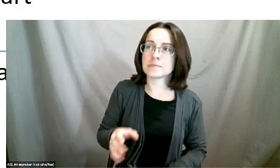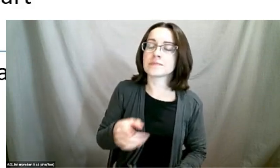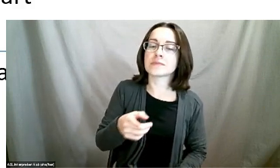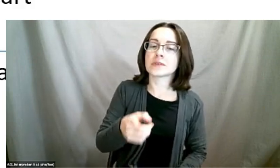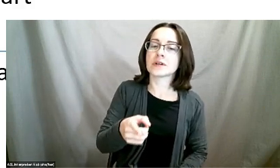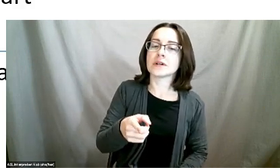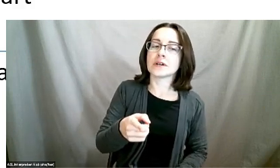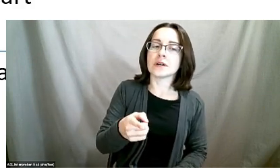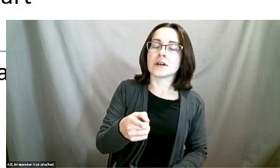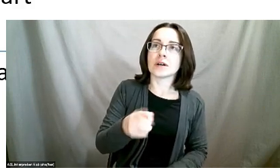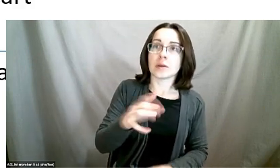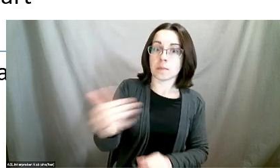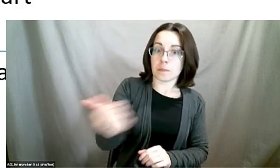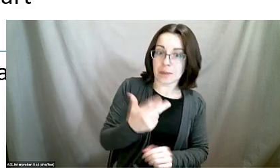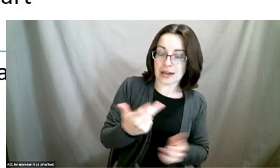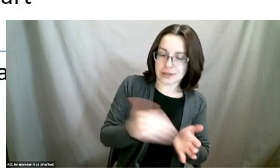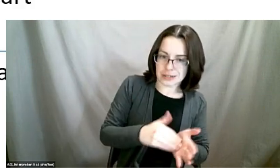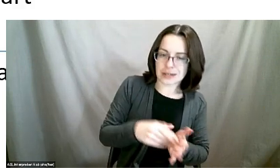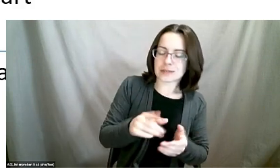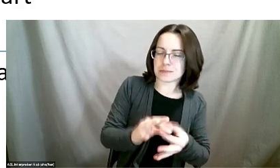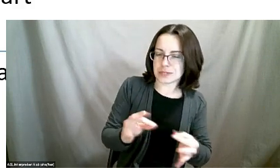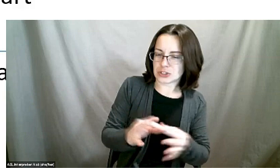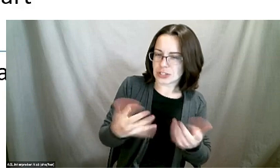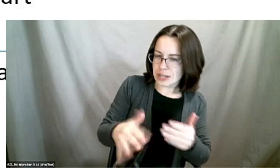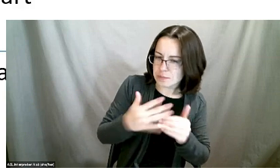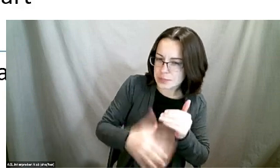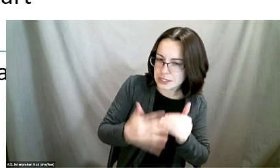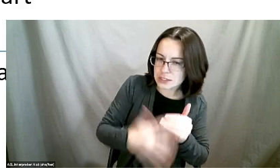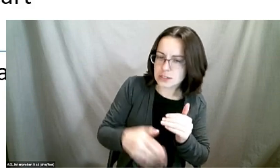shows me pictures of blood clots.